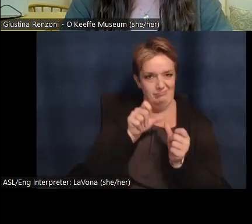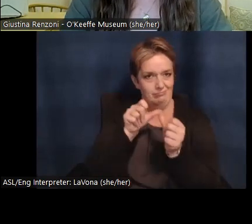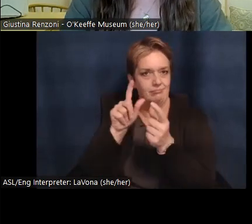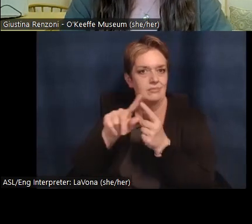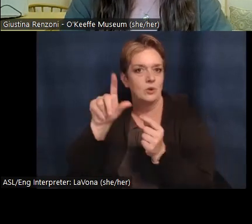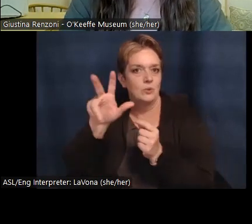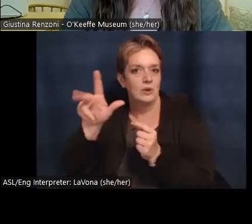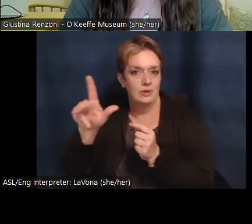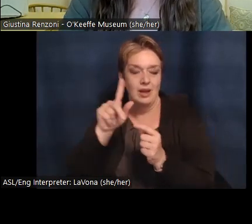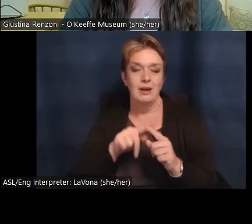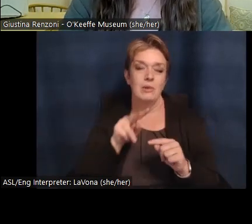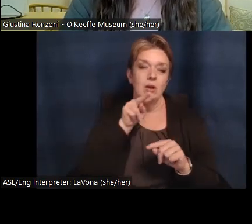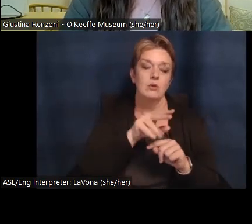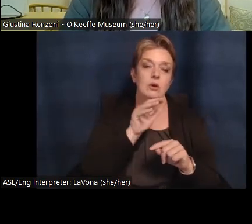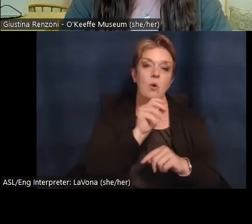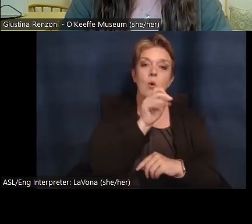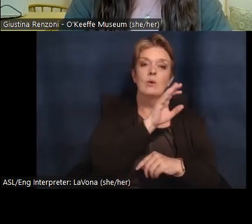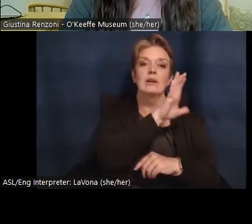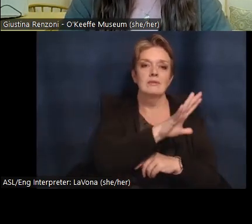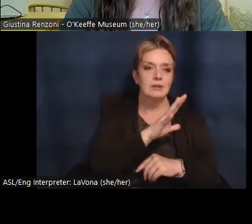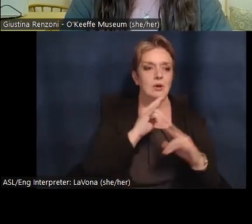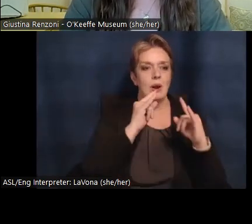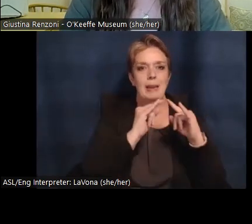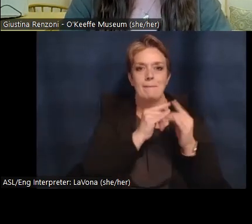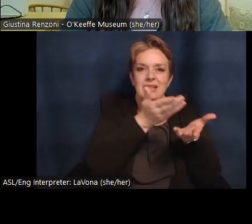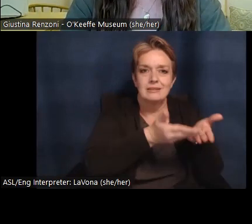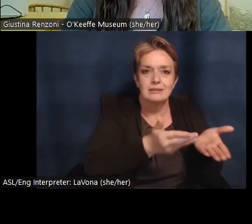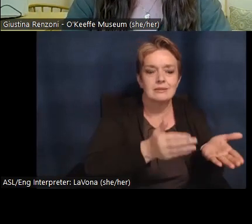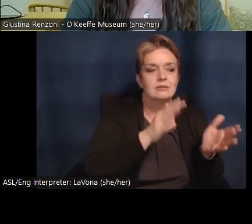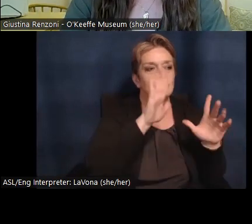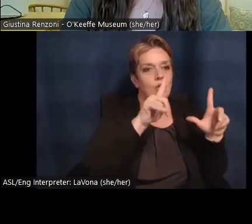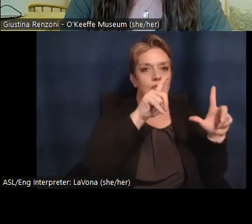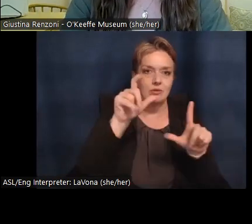through her personal camping gear, photography of her friends, and her clothing.